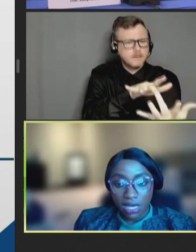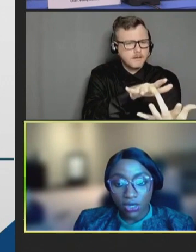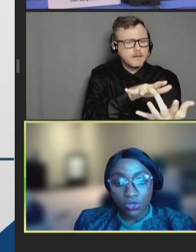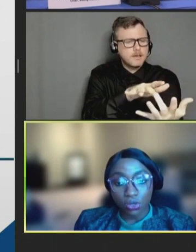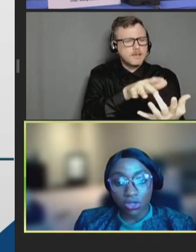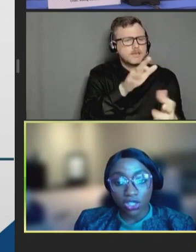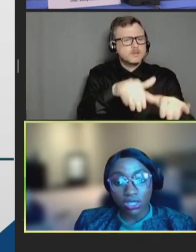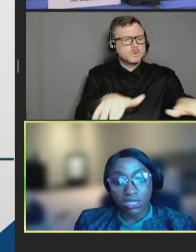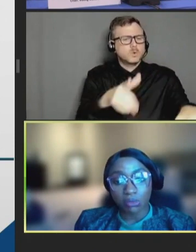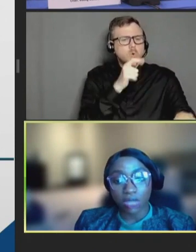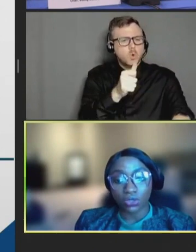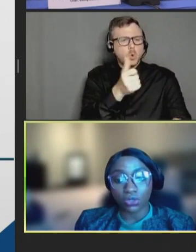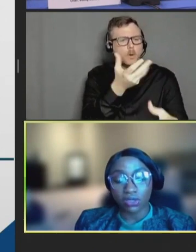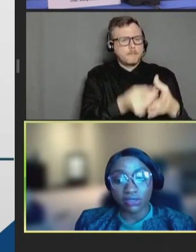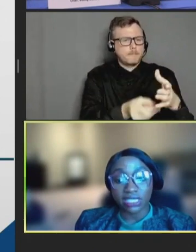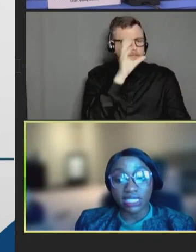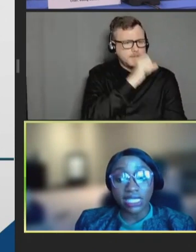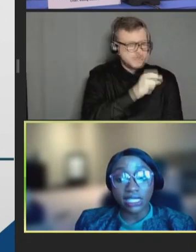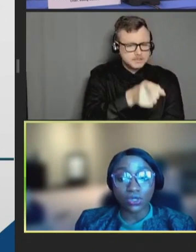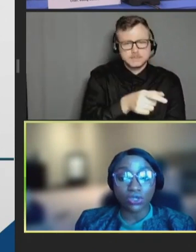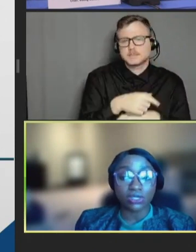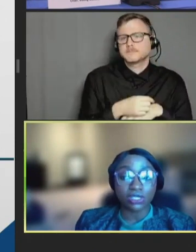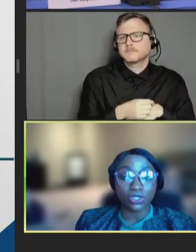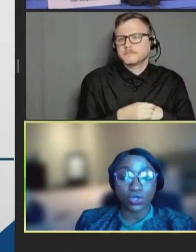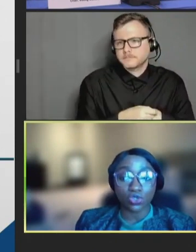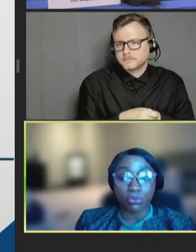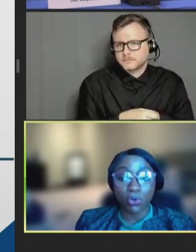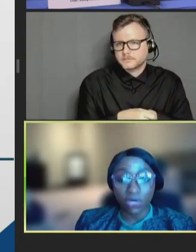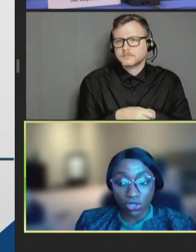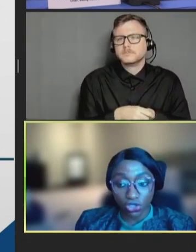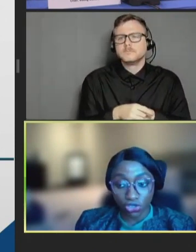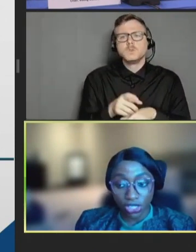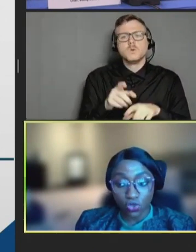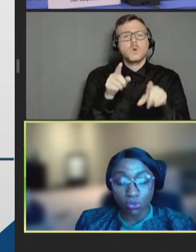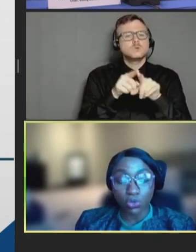And also, with the long-term outlook, there is a need to continue to support countries to